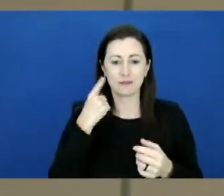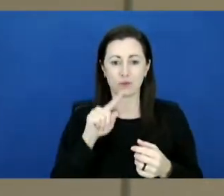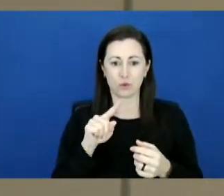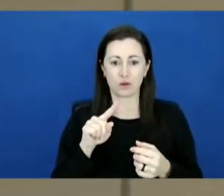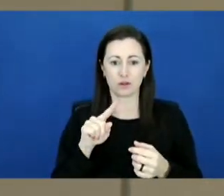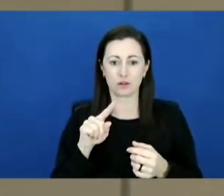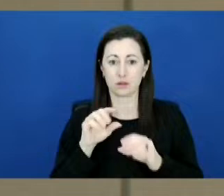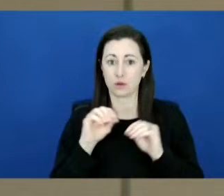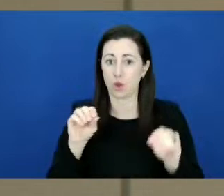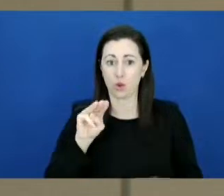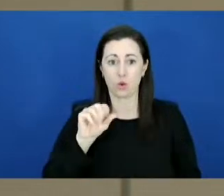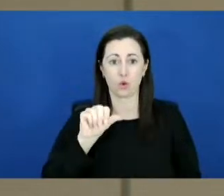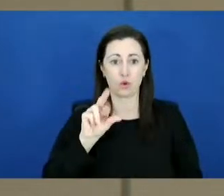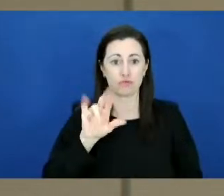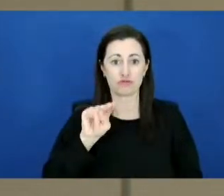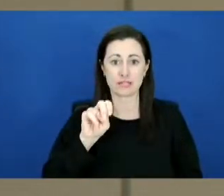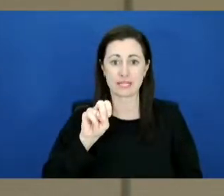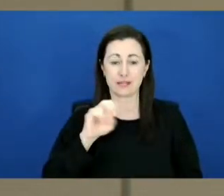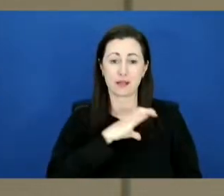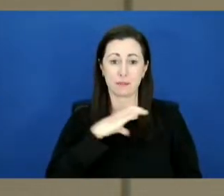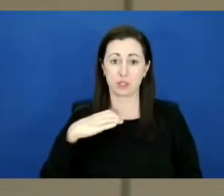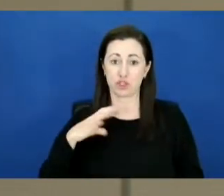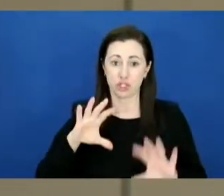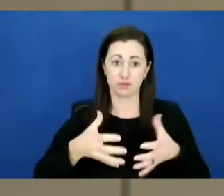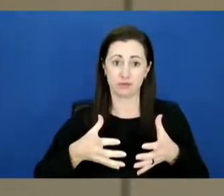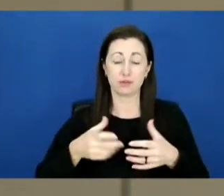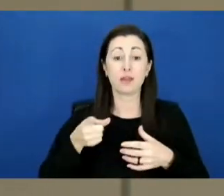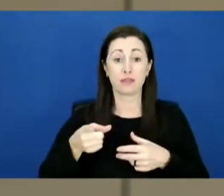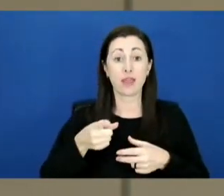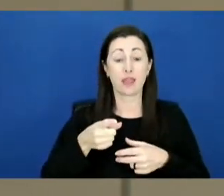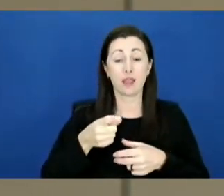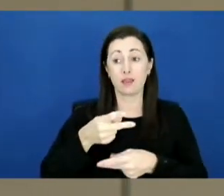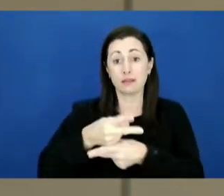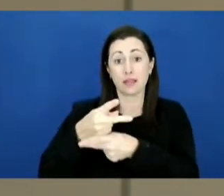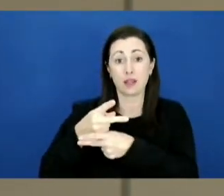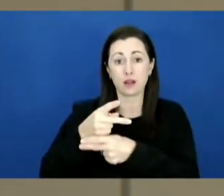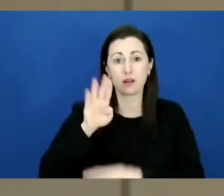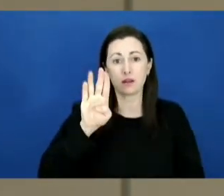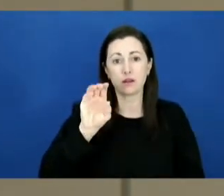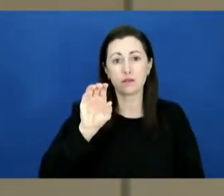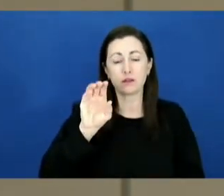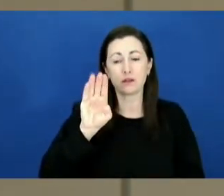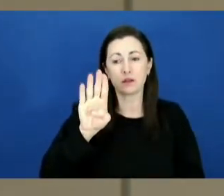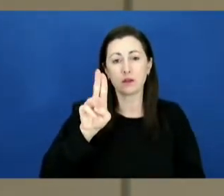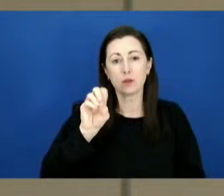TALK MORE ABOUT SOME OF THE